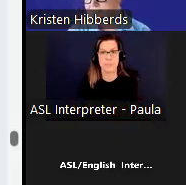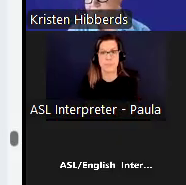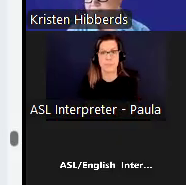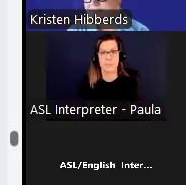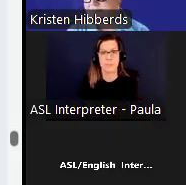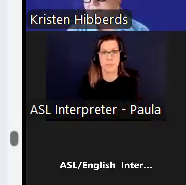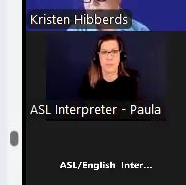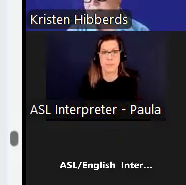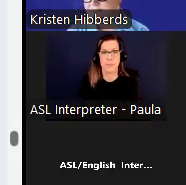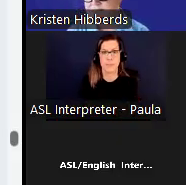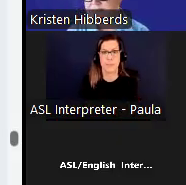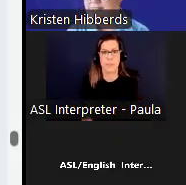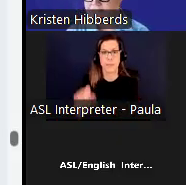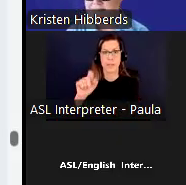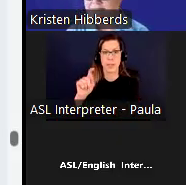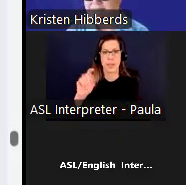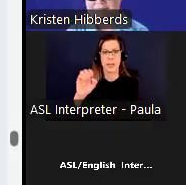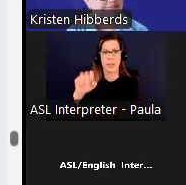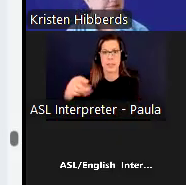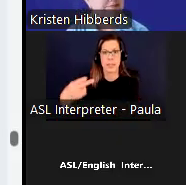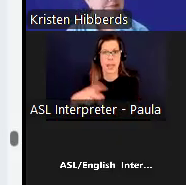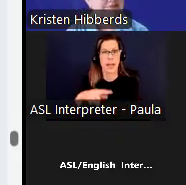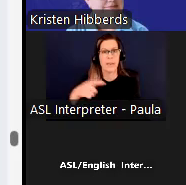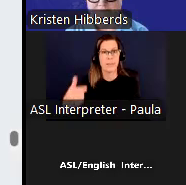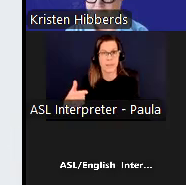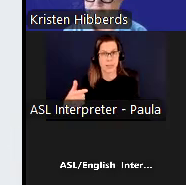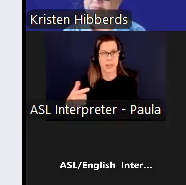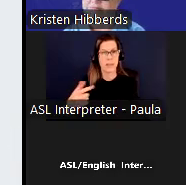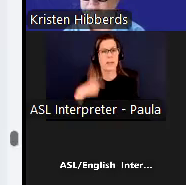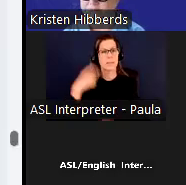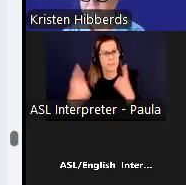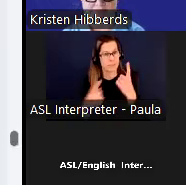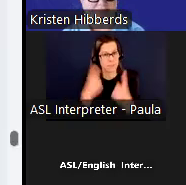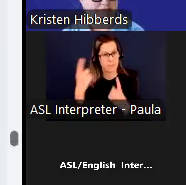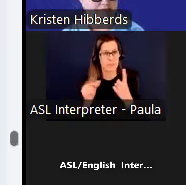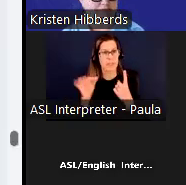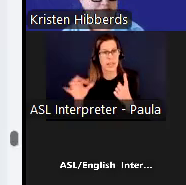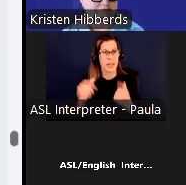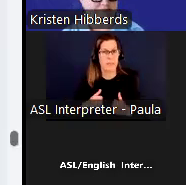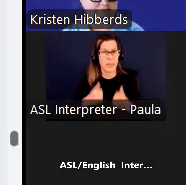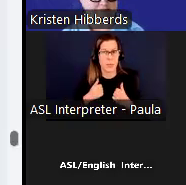All right, Steph, you're up. So thinking that's true, if the resident themselves is the